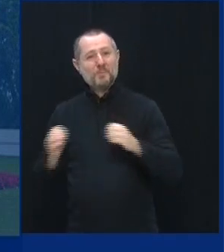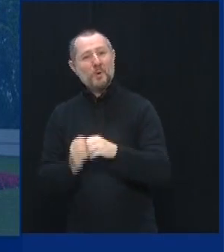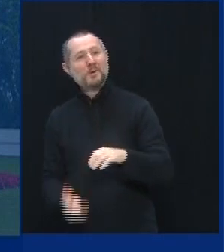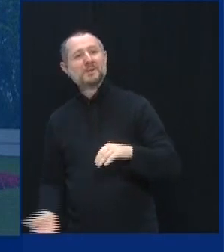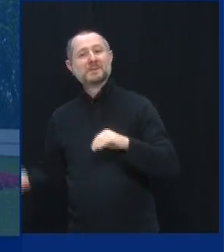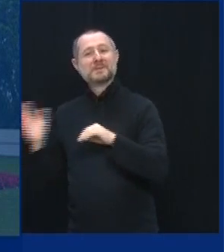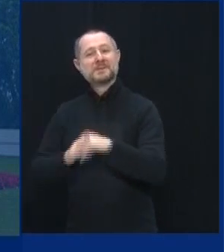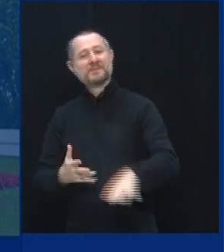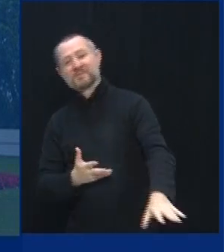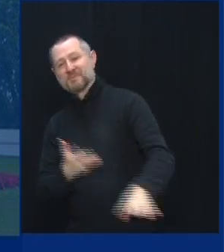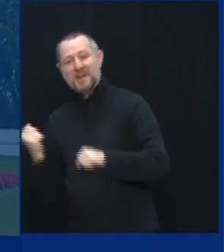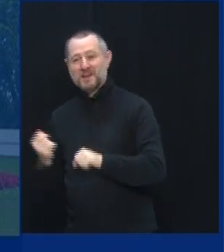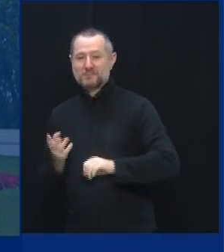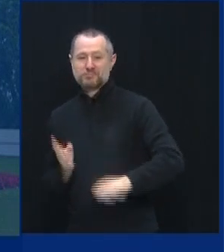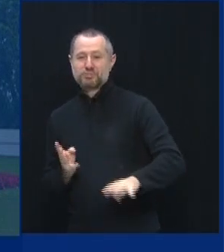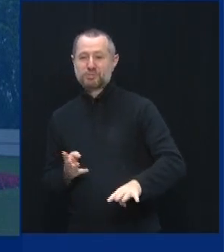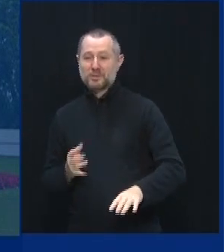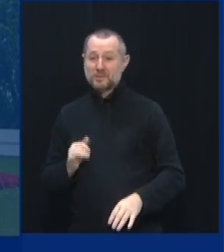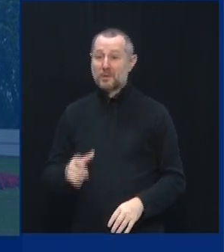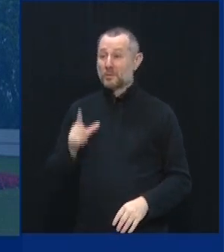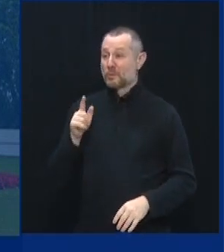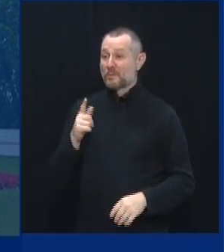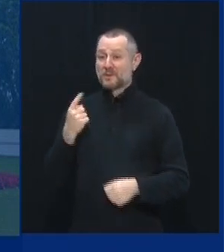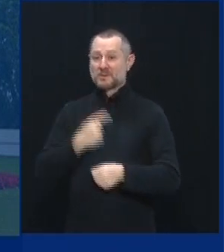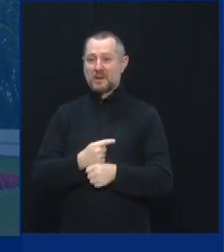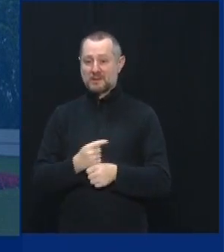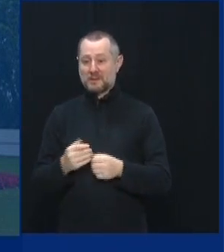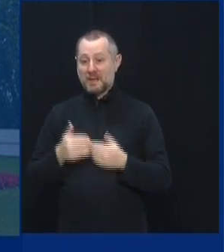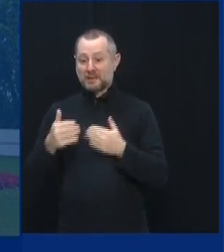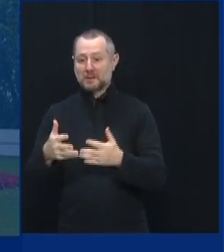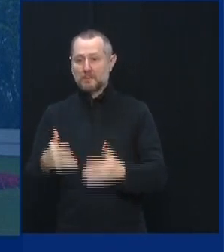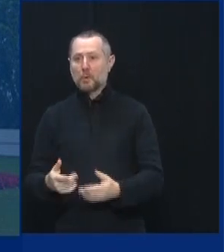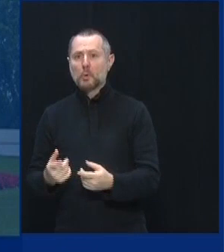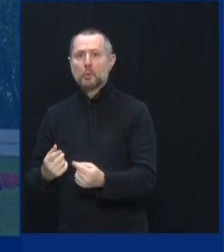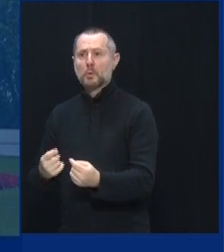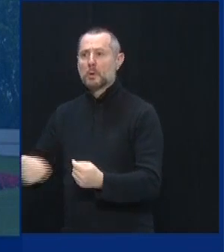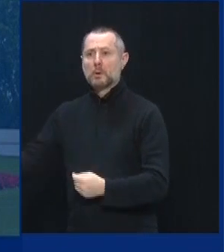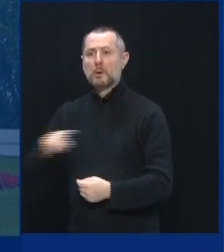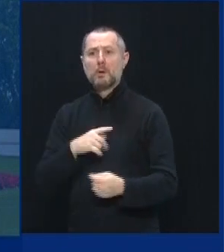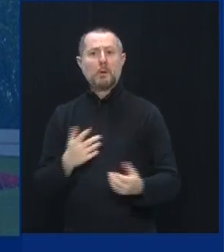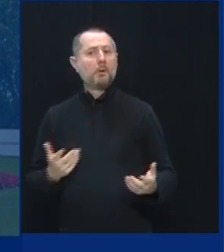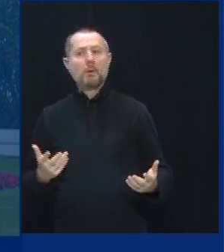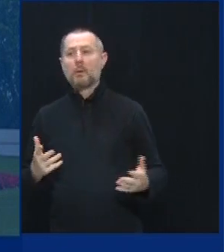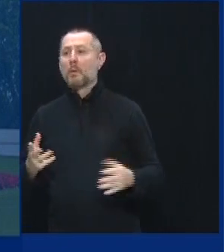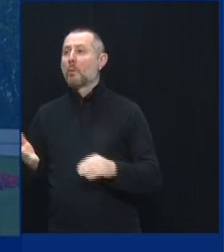MEANS YOUR PRODUCTION HAS TO RAMP UP VERY QUICKLY, BECAUSE